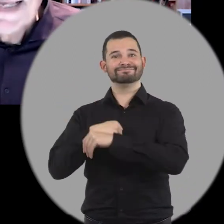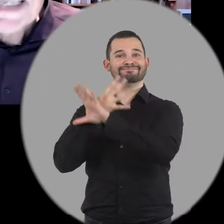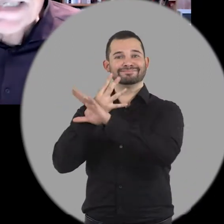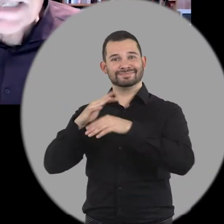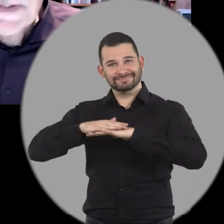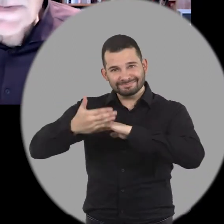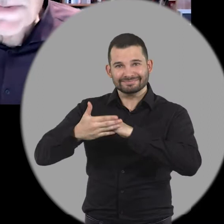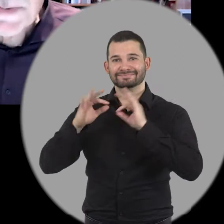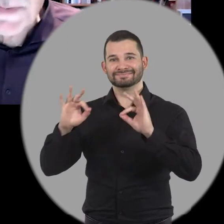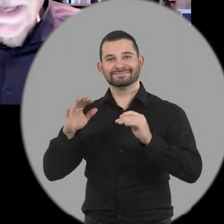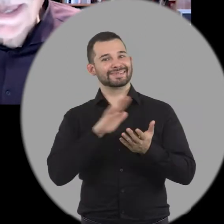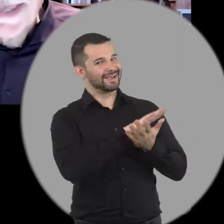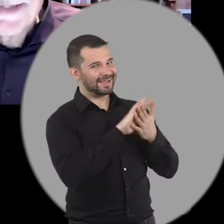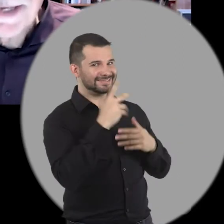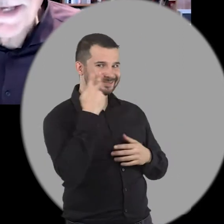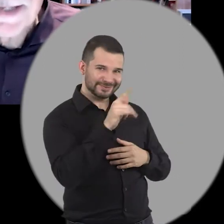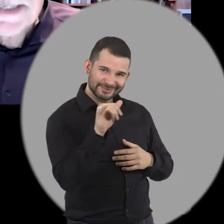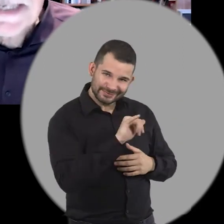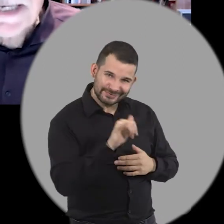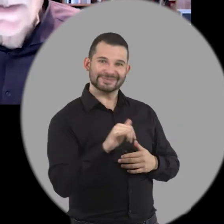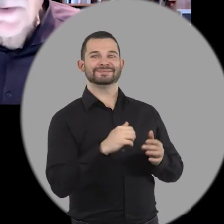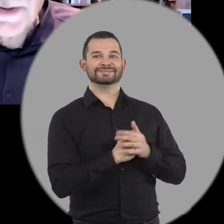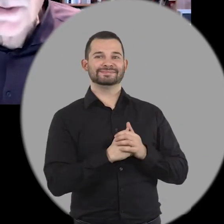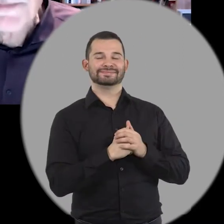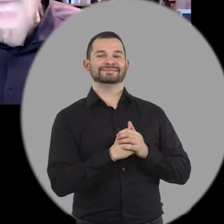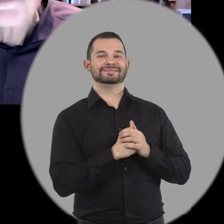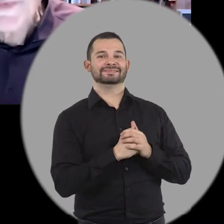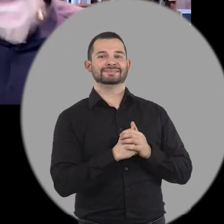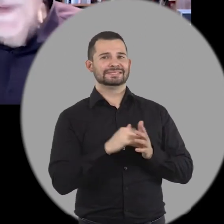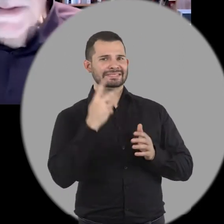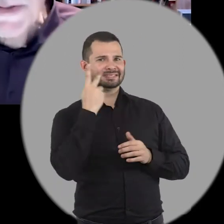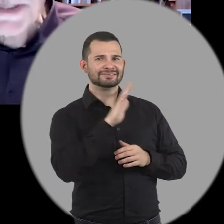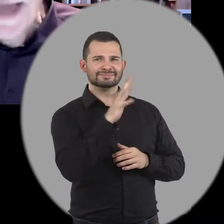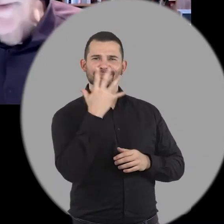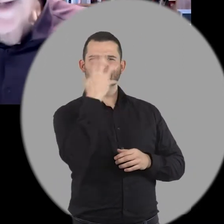Nice to see you too and to see your beautiful poster in the background,